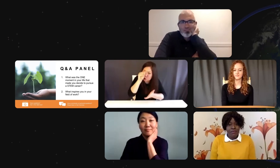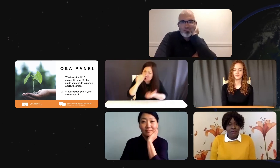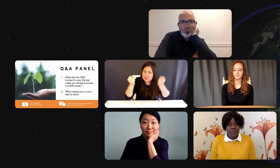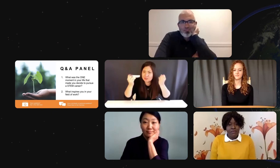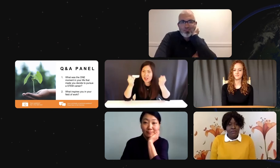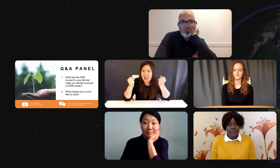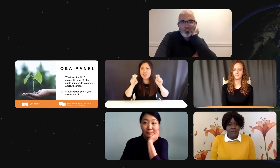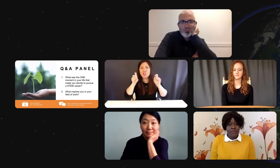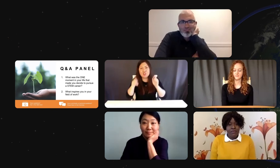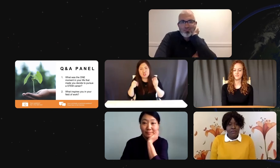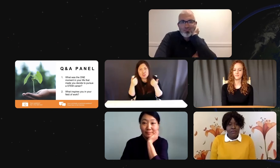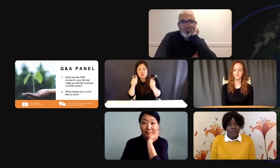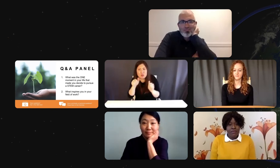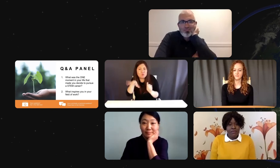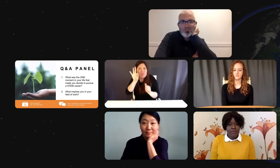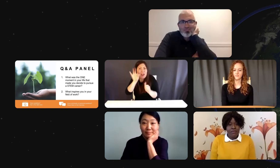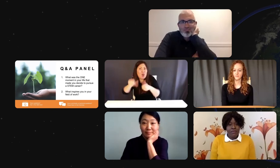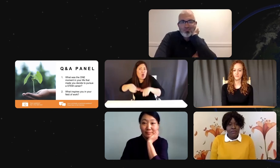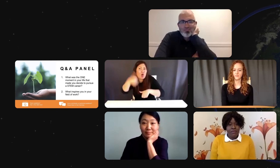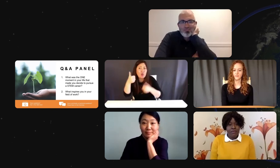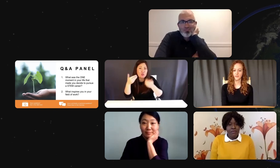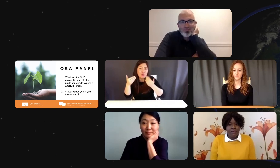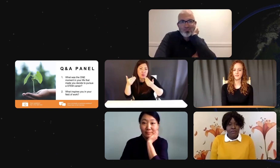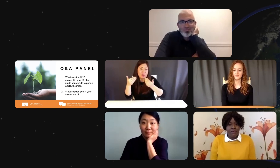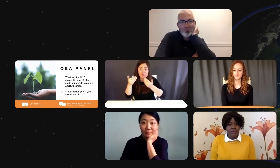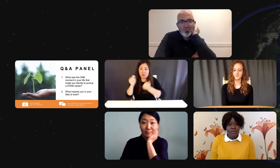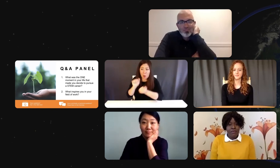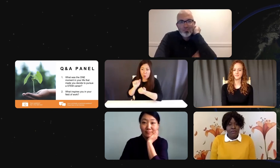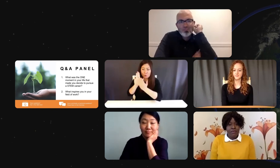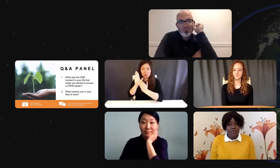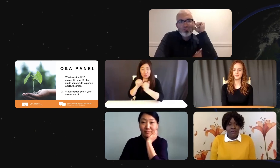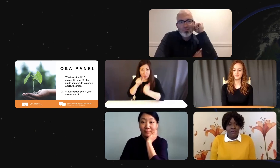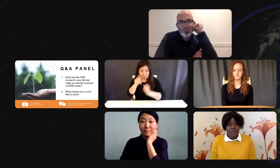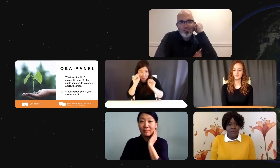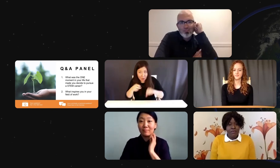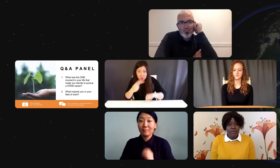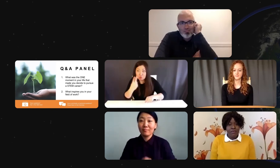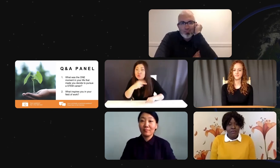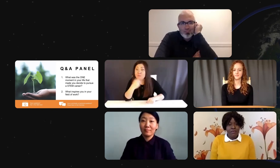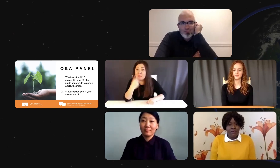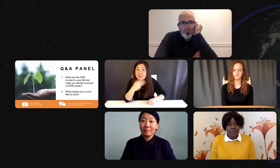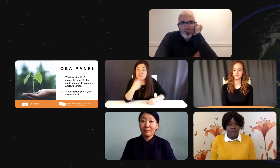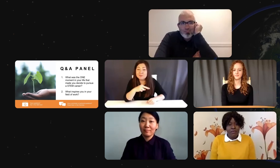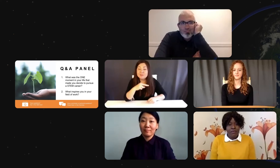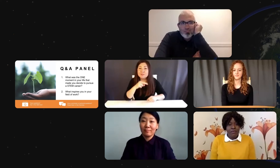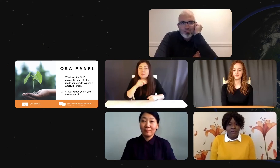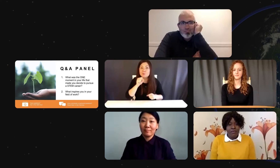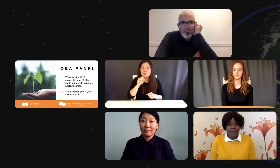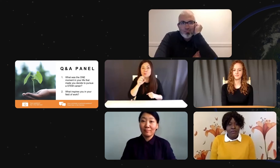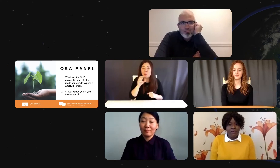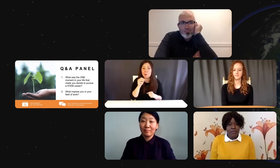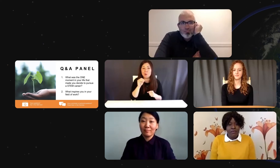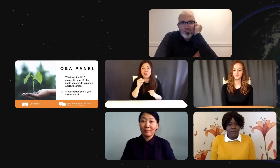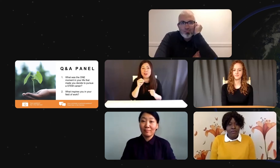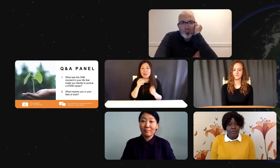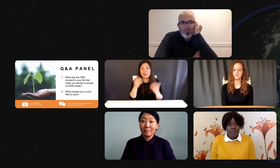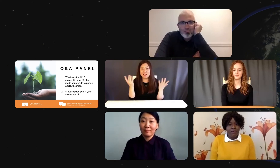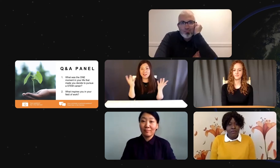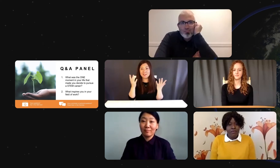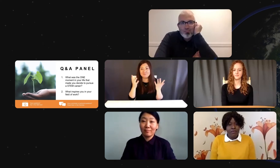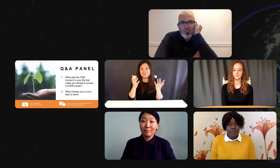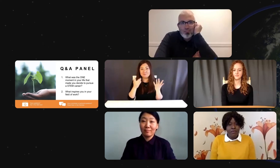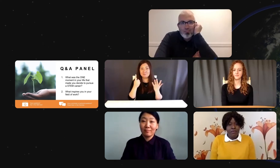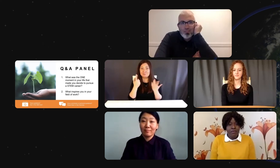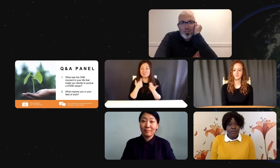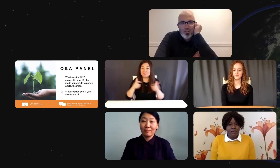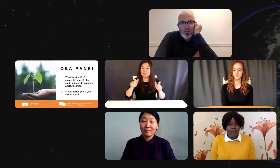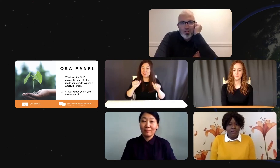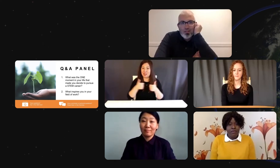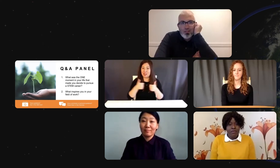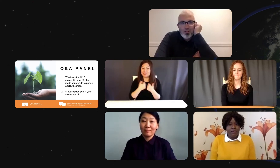They should put in time to learn sign language and communicate, instead of asking if we read